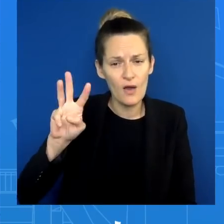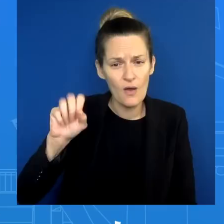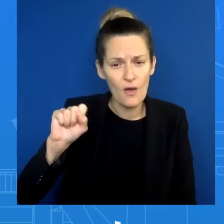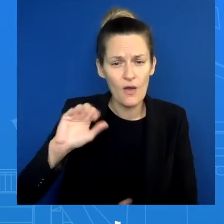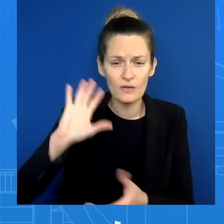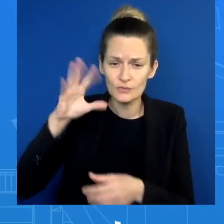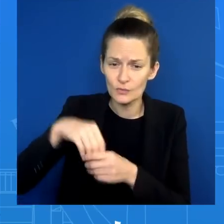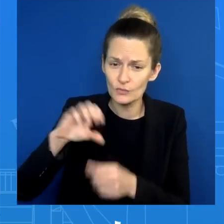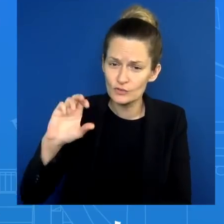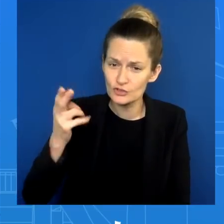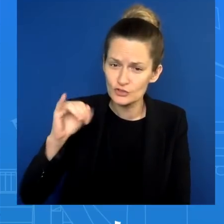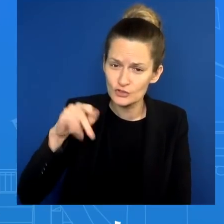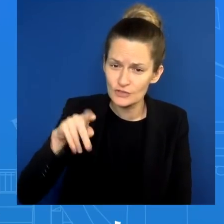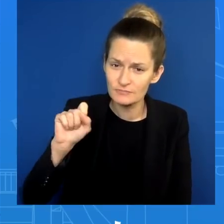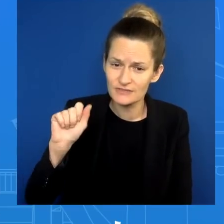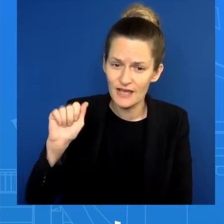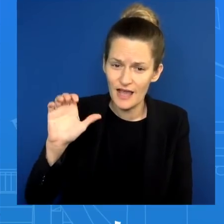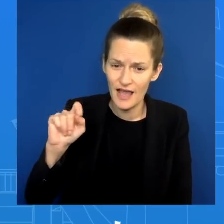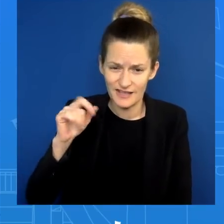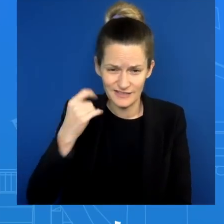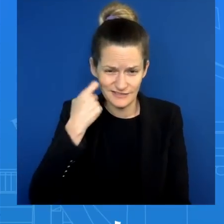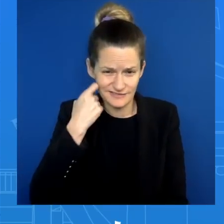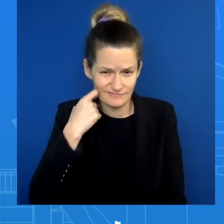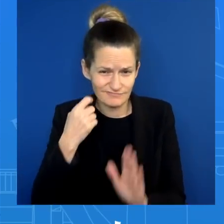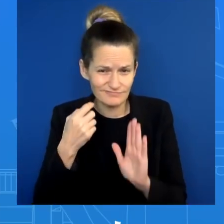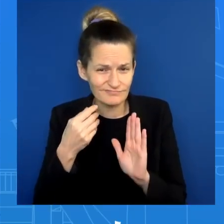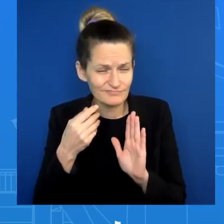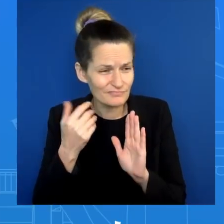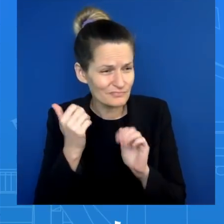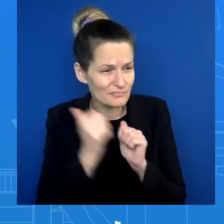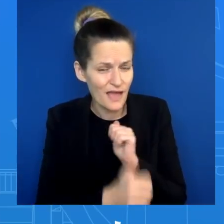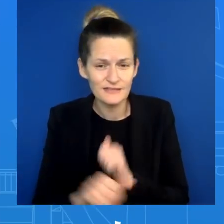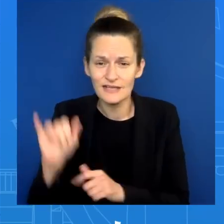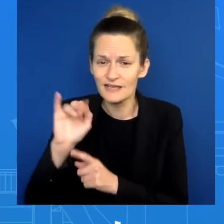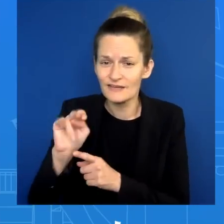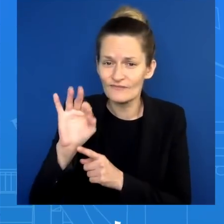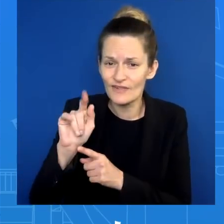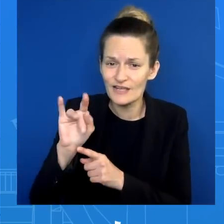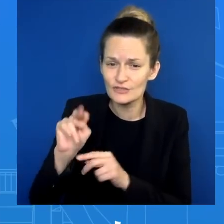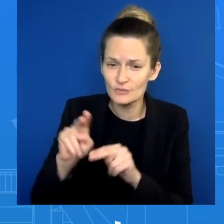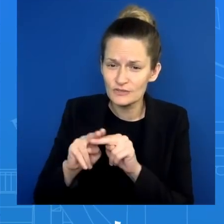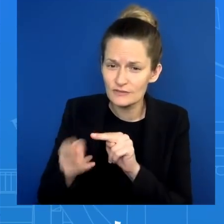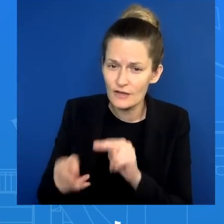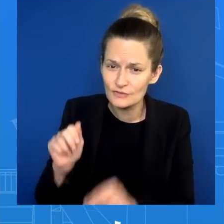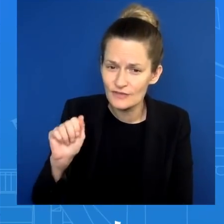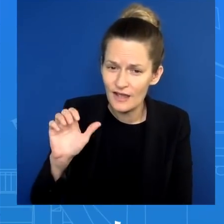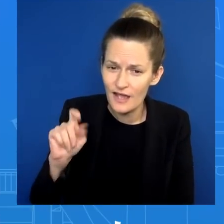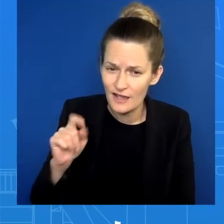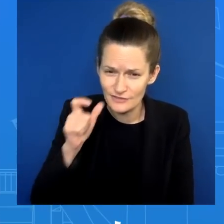And let's not forget the gun reform, which is something we hadn't seen in decades.